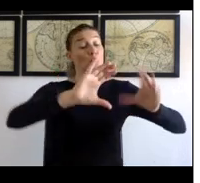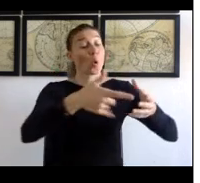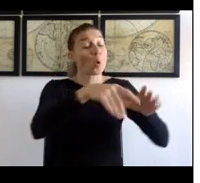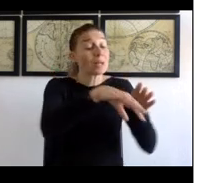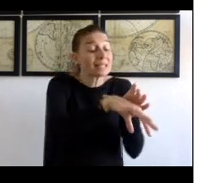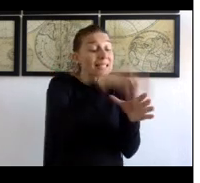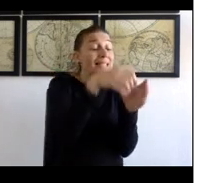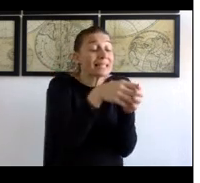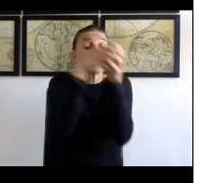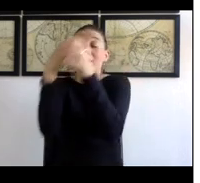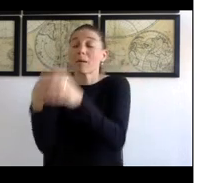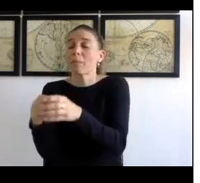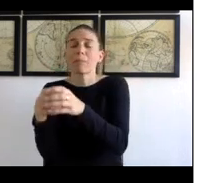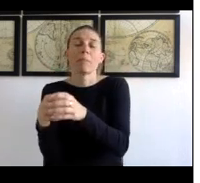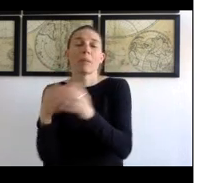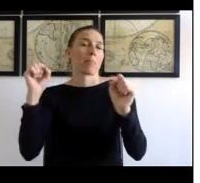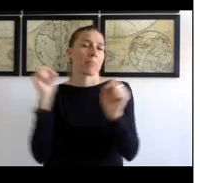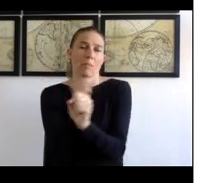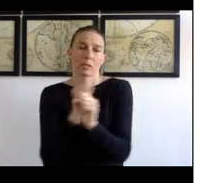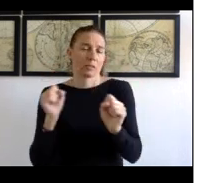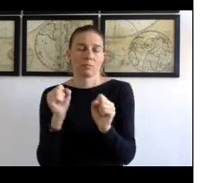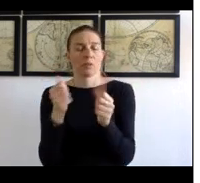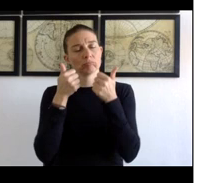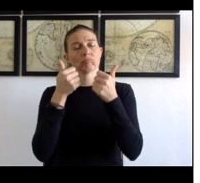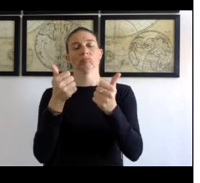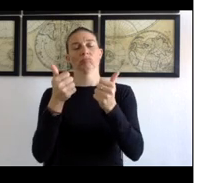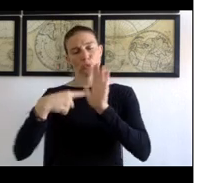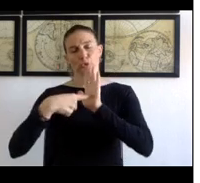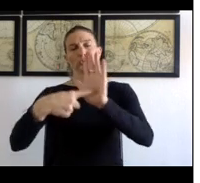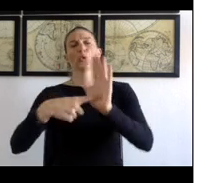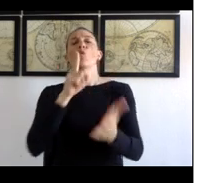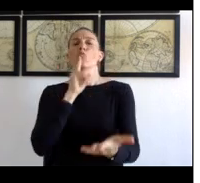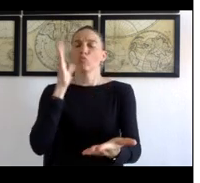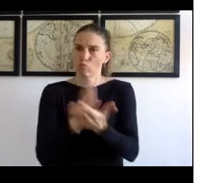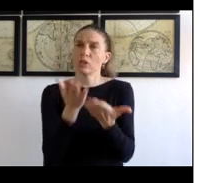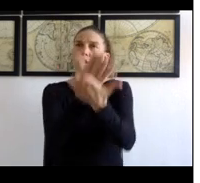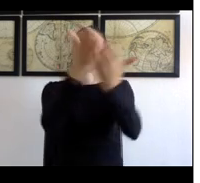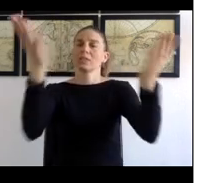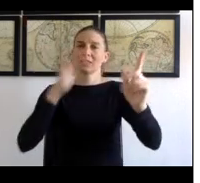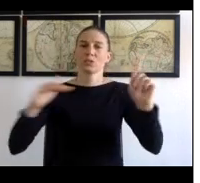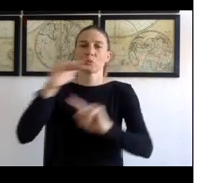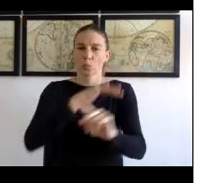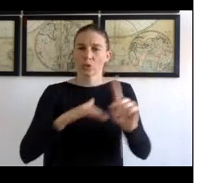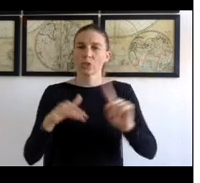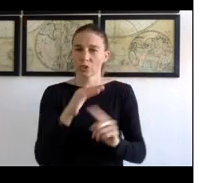at very low level of classifications that are being used for monitoring